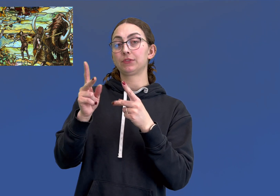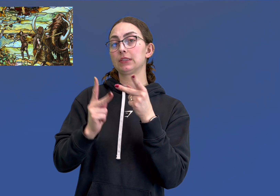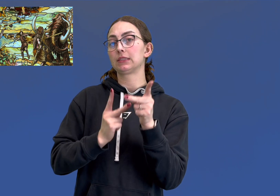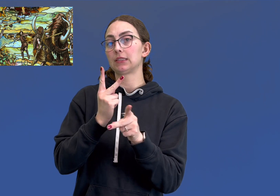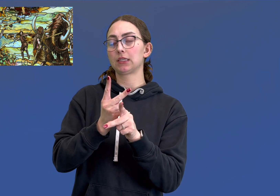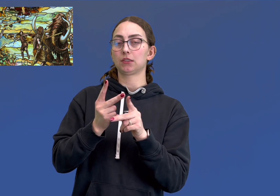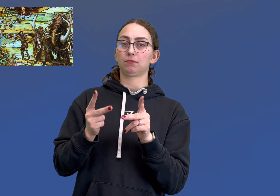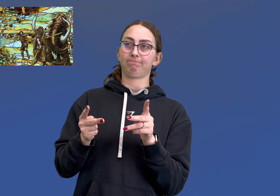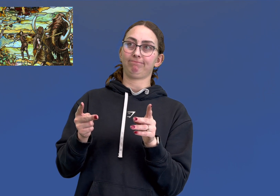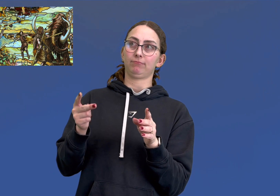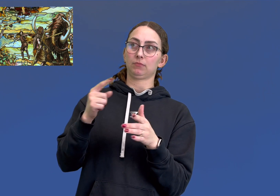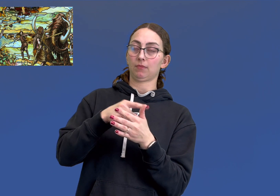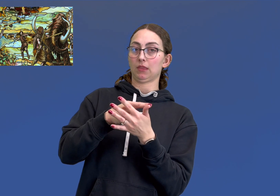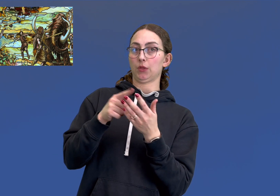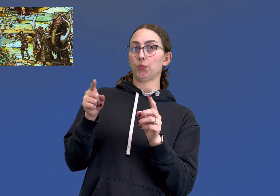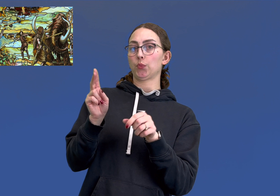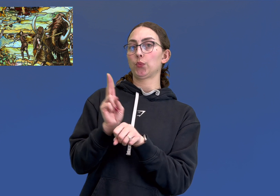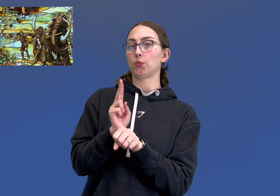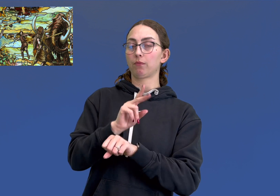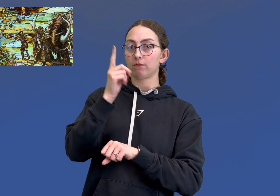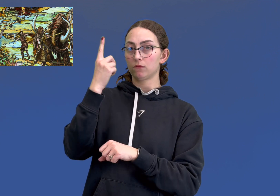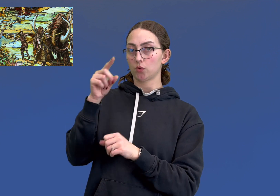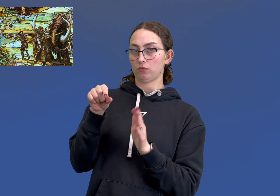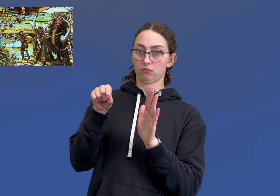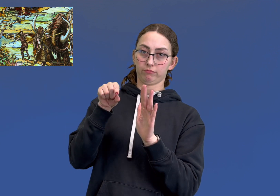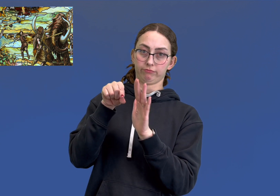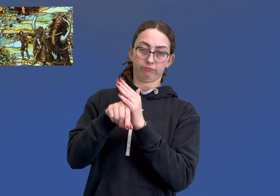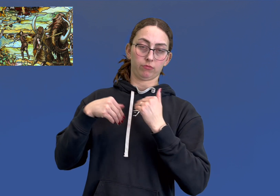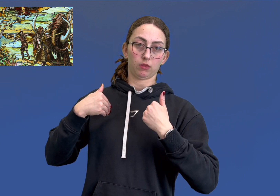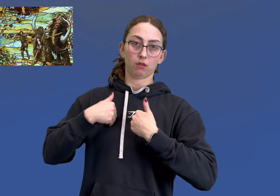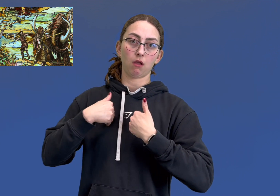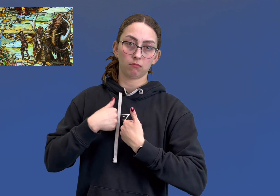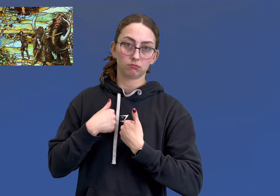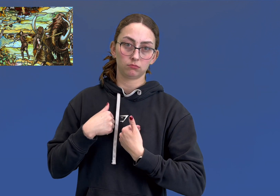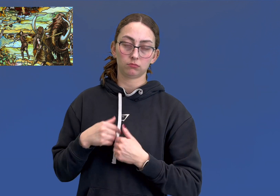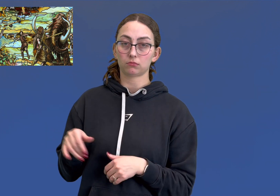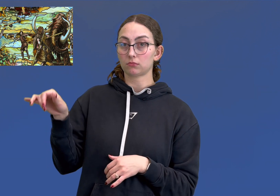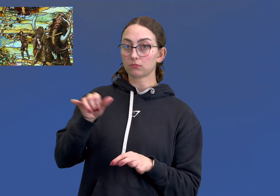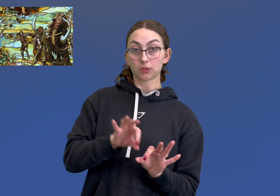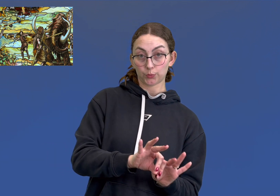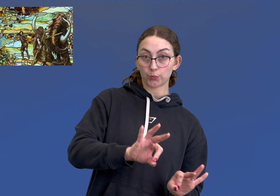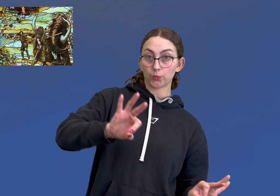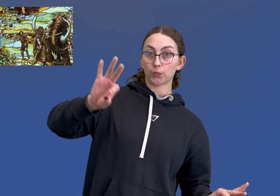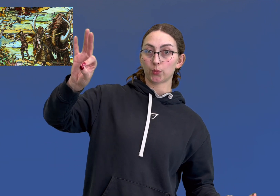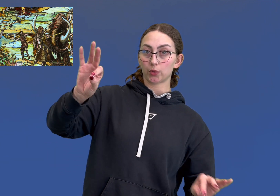are also images of weapons that were used